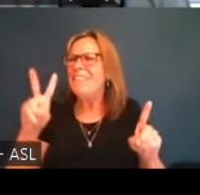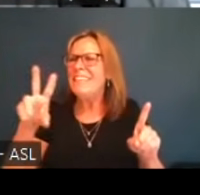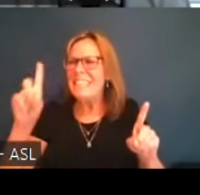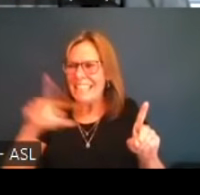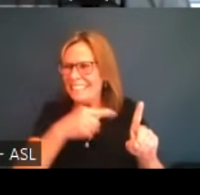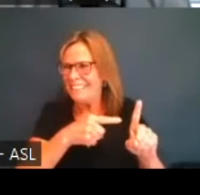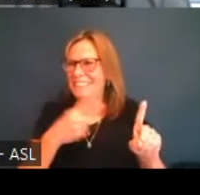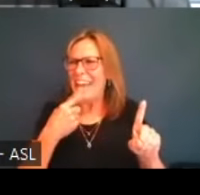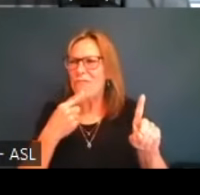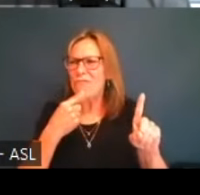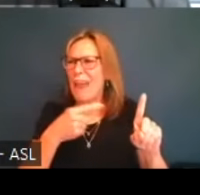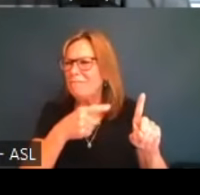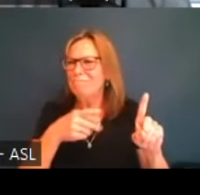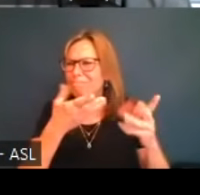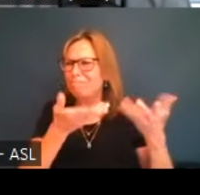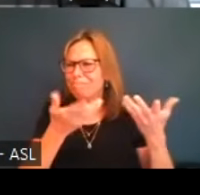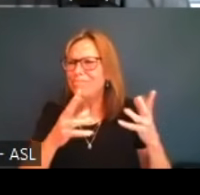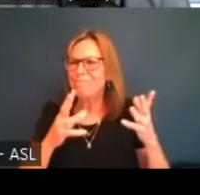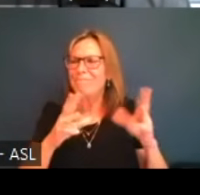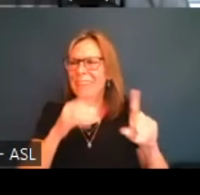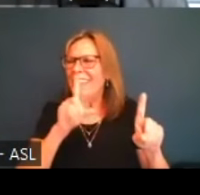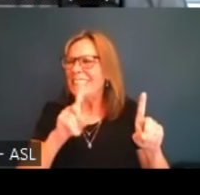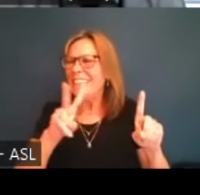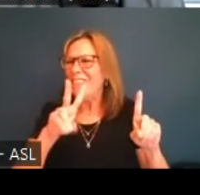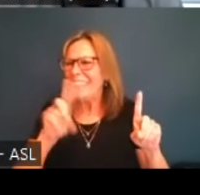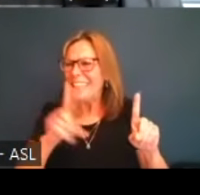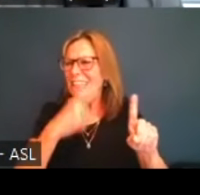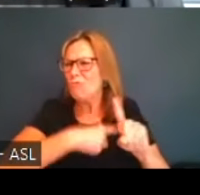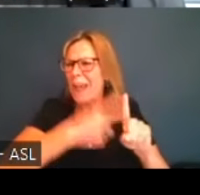the public if it needs to be made acceptable, » ALEX THOMPSON: Okay, Exam